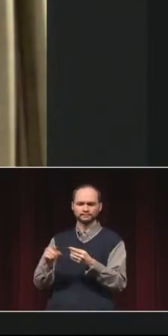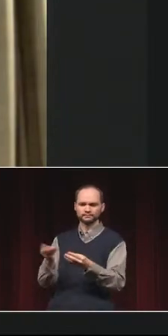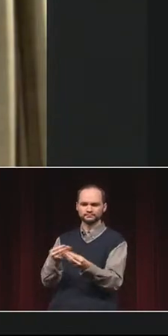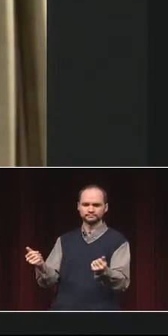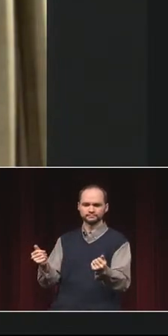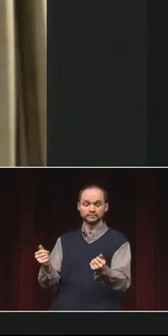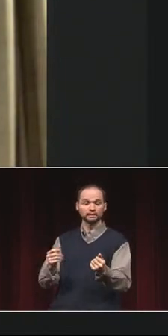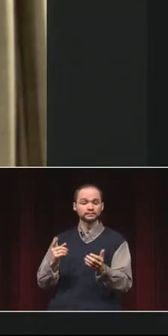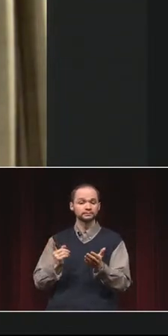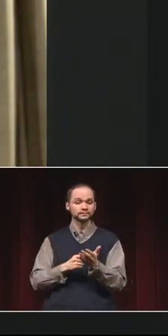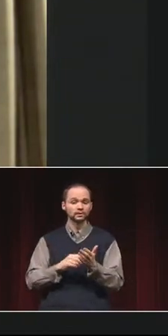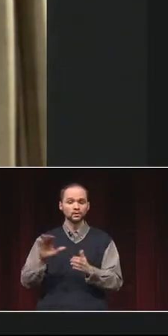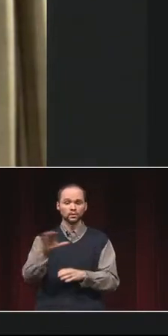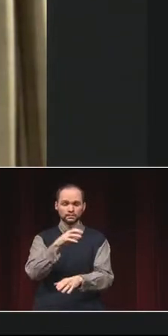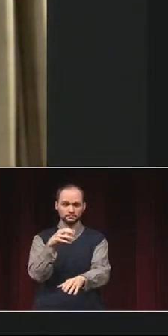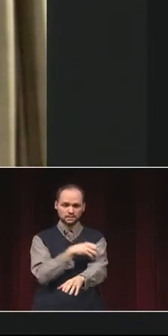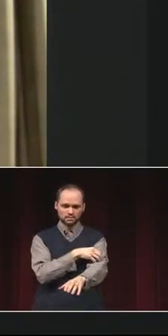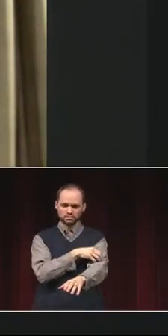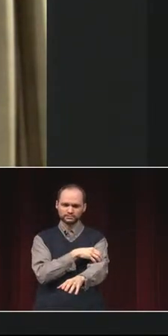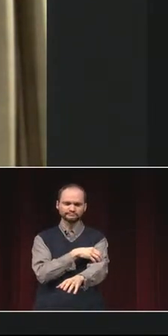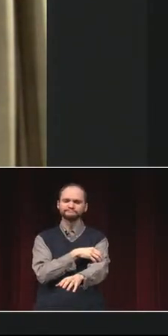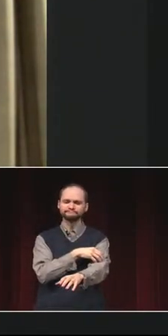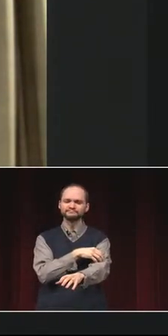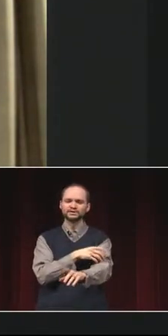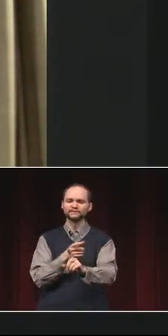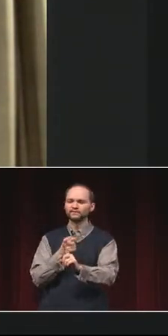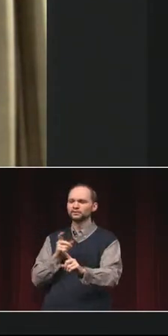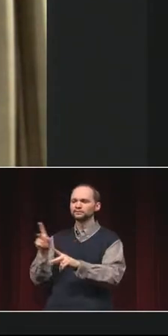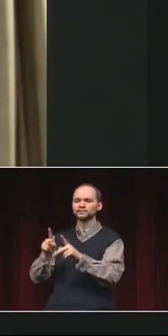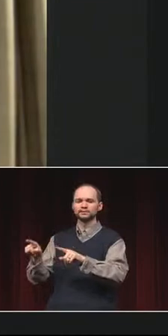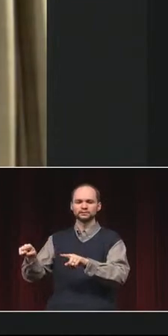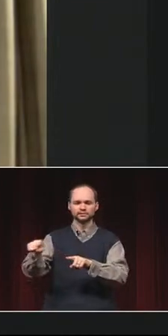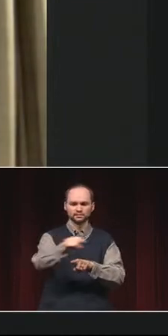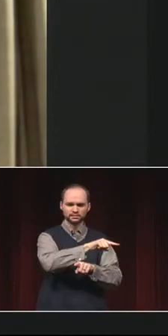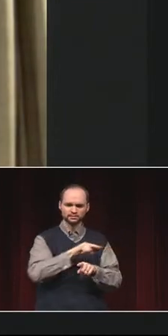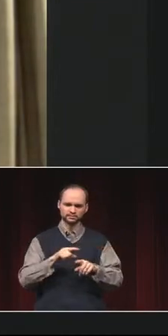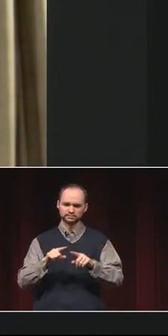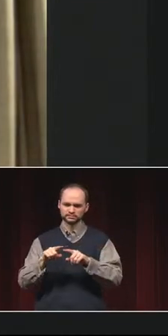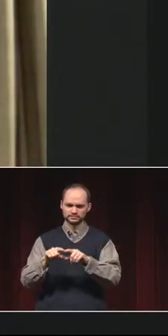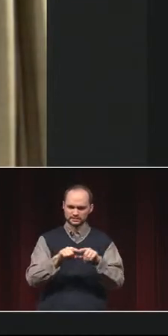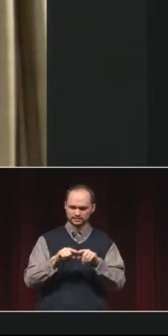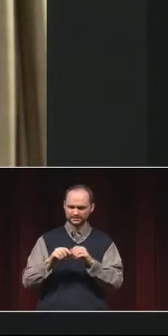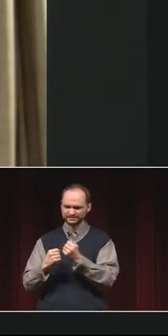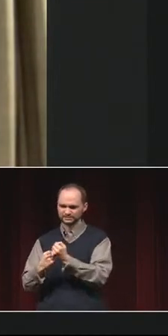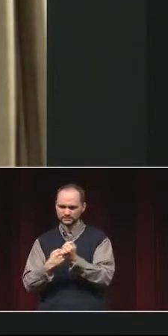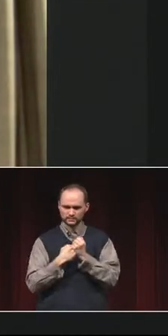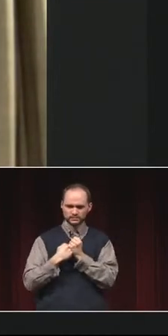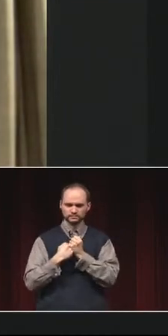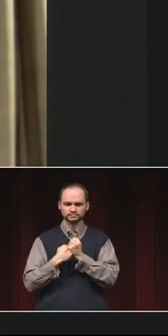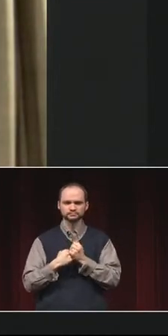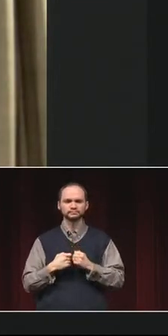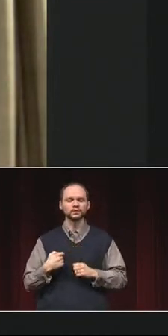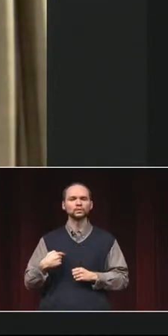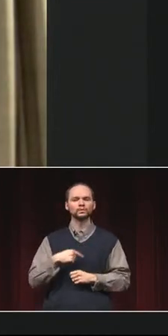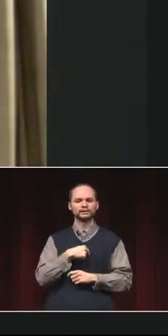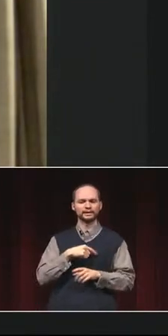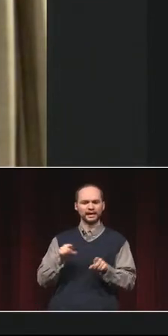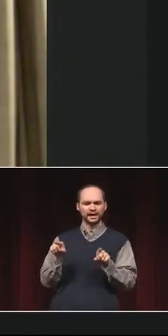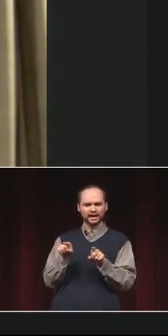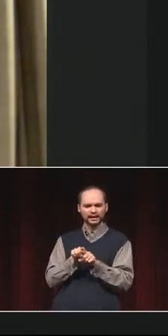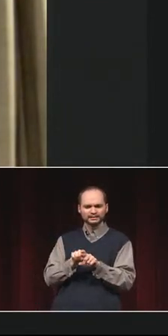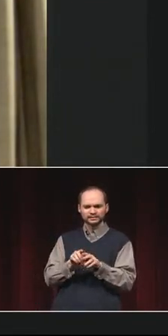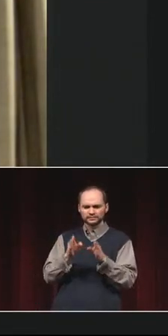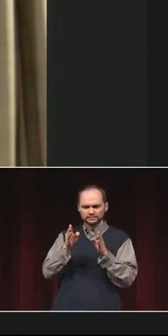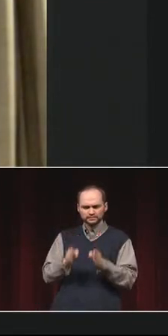As individuals I believe it is our duty to rid ourselves of any prejudice inside us and to